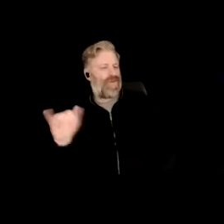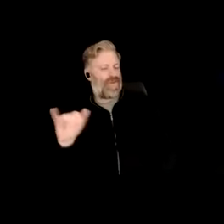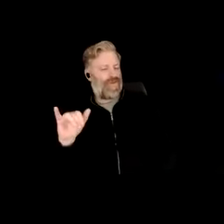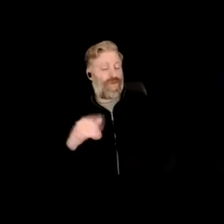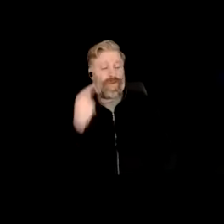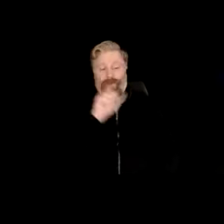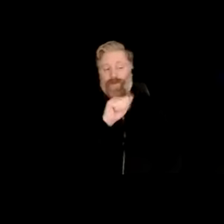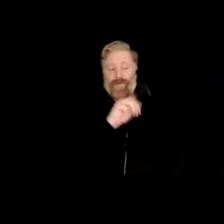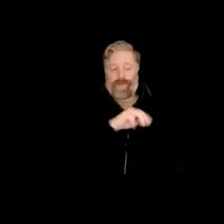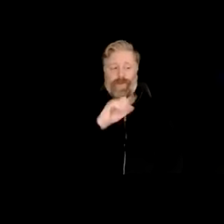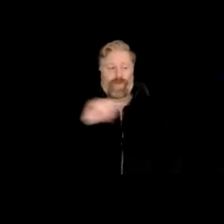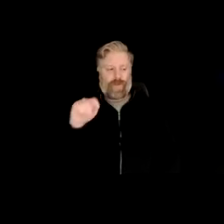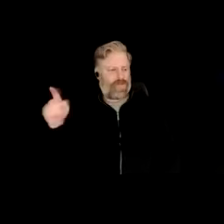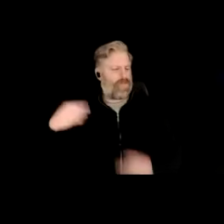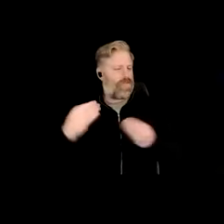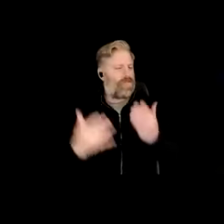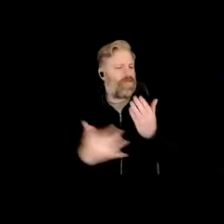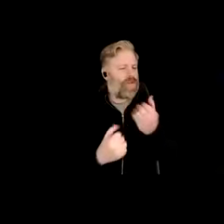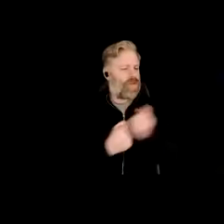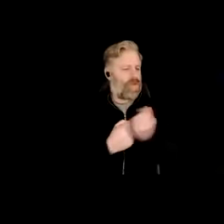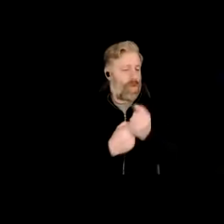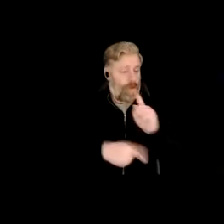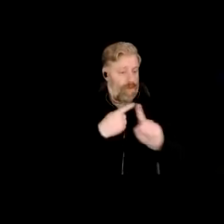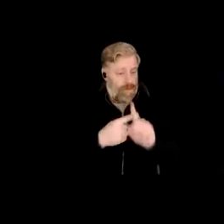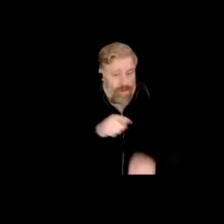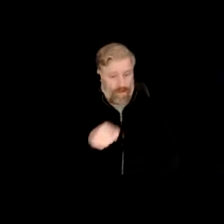Sam and Scott are providing technical support. And again, they're monitoring the chat to answer questions.